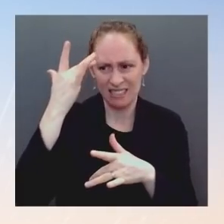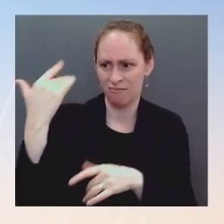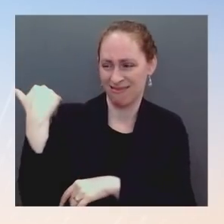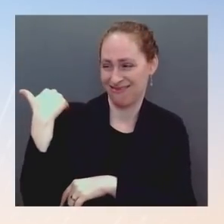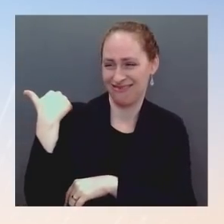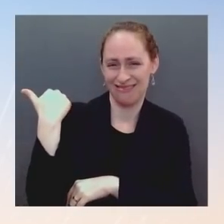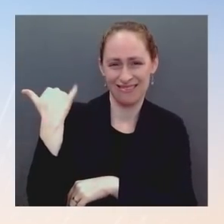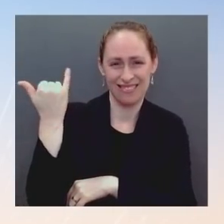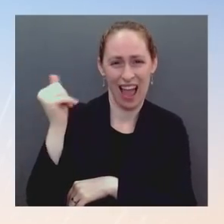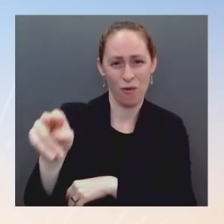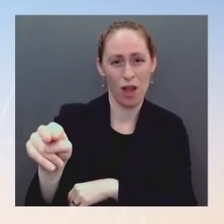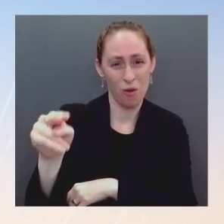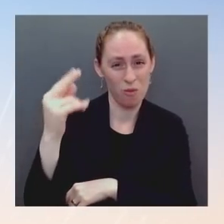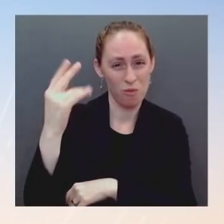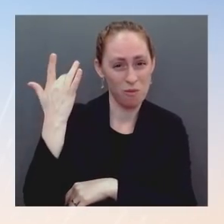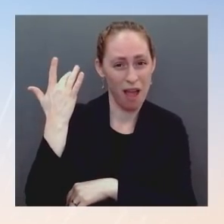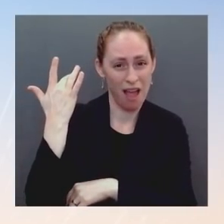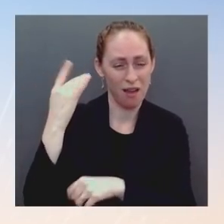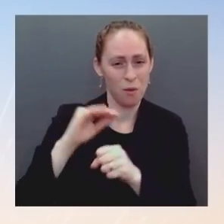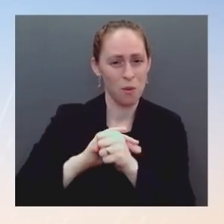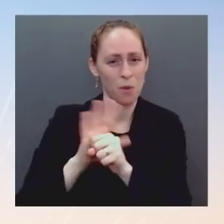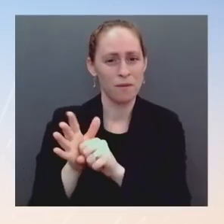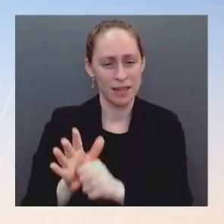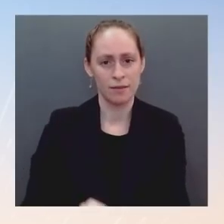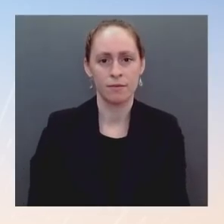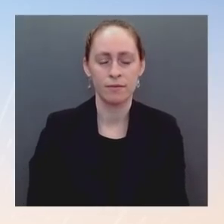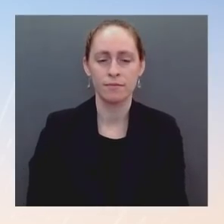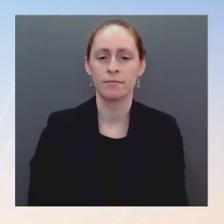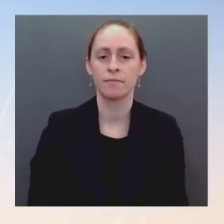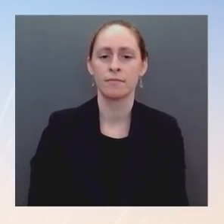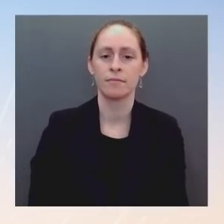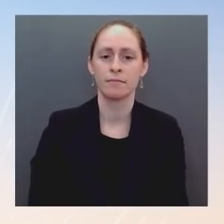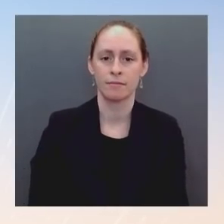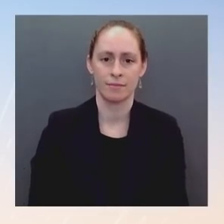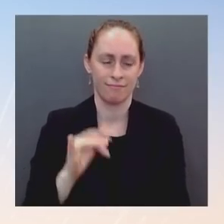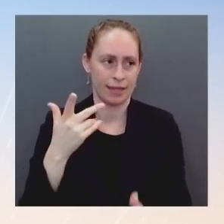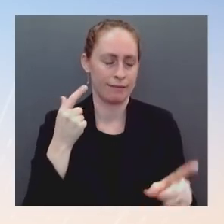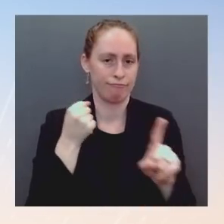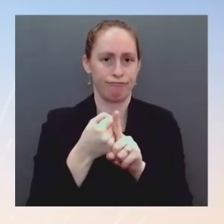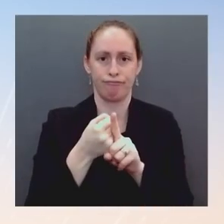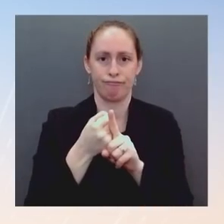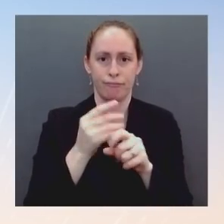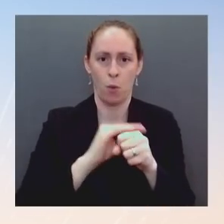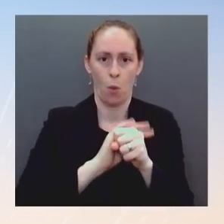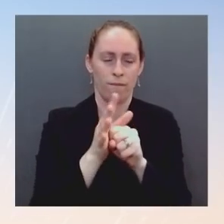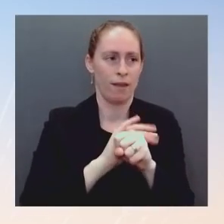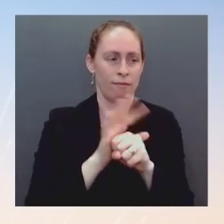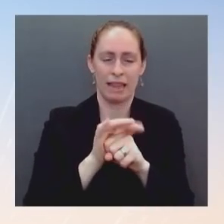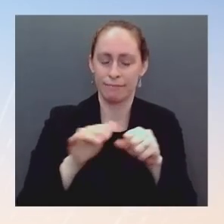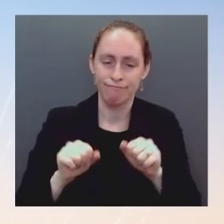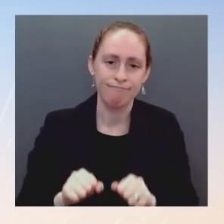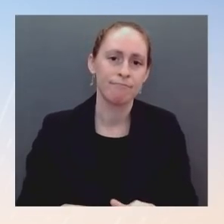was at the height of the Omicron spike. So we just wanted to kind of prepare, you know, people to understand how the data is taken,